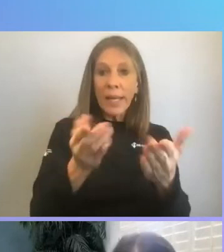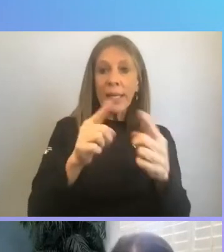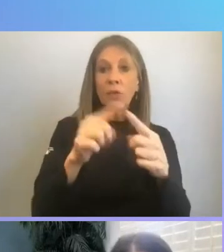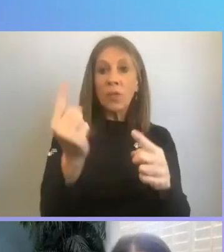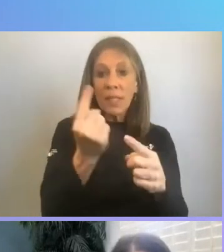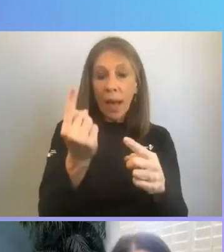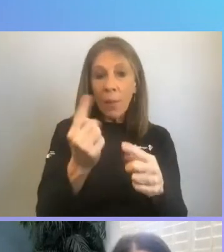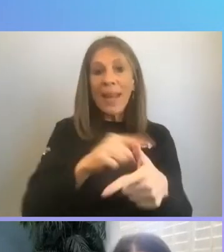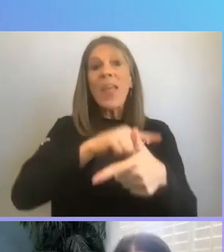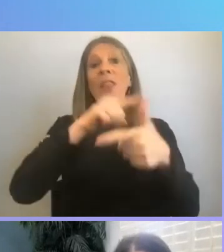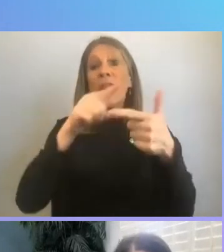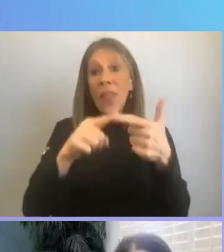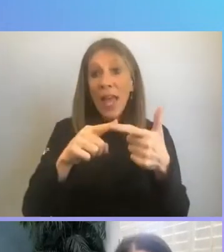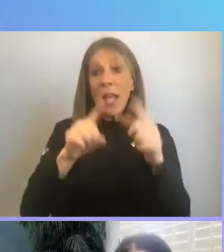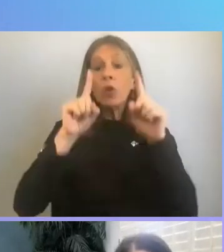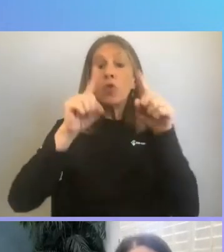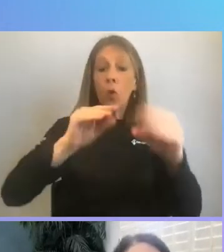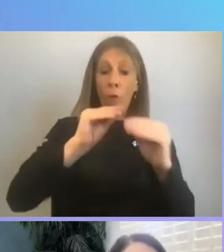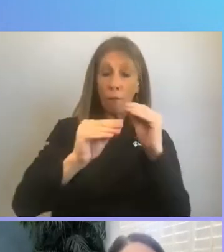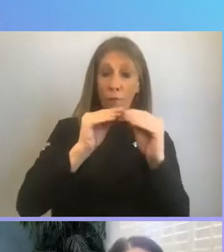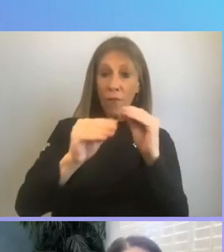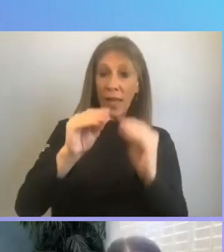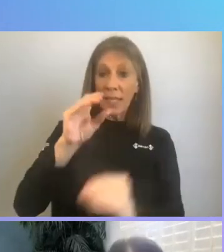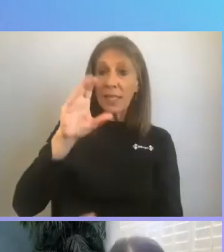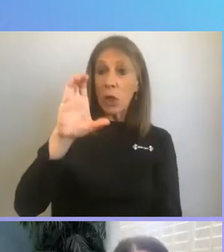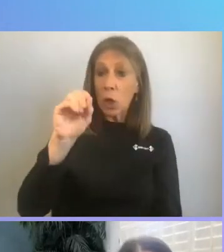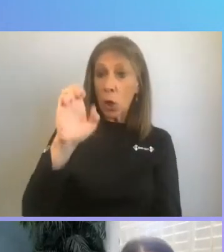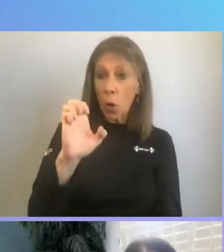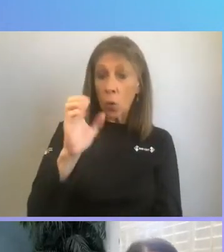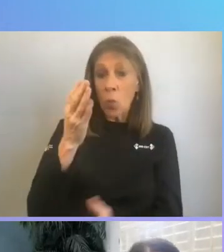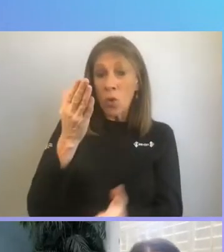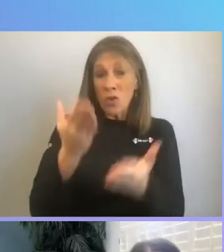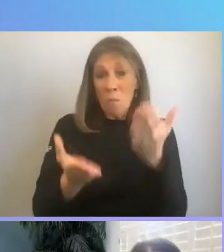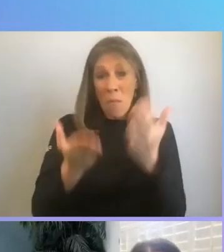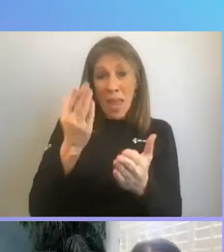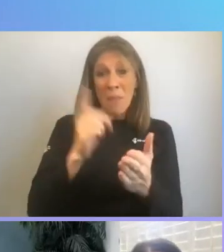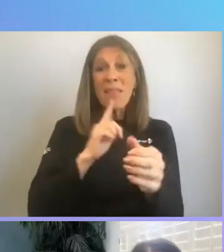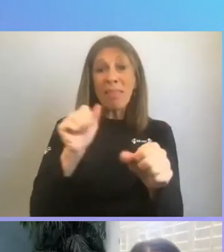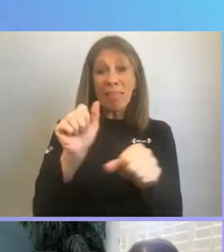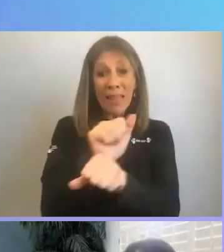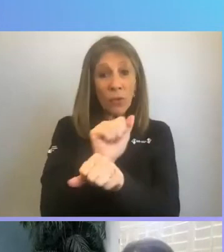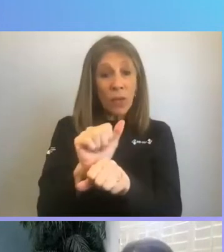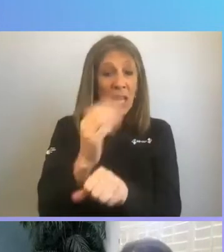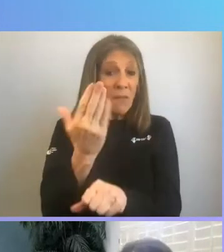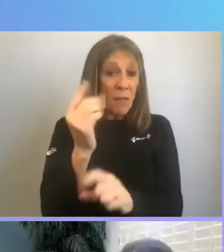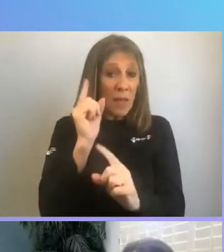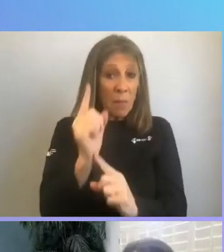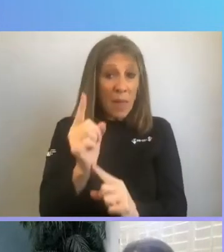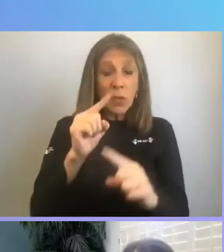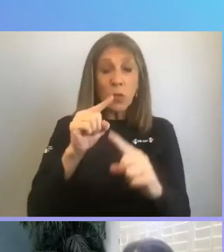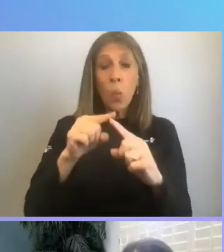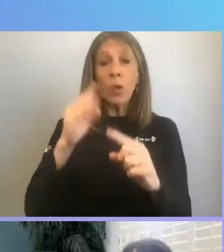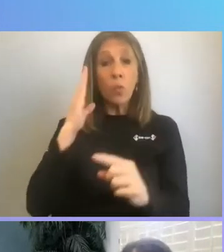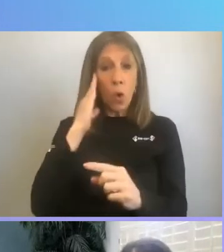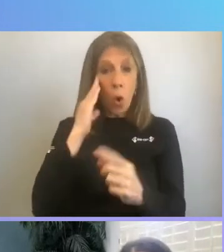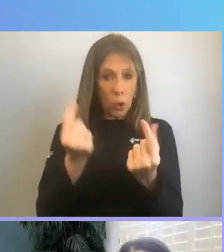go fix the code. Code, which might literally take you 15 minutes. Once you're on the right line on. But then